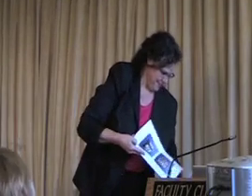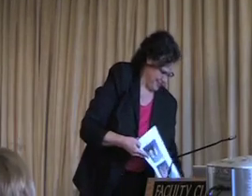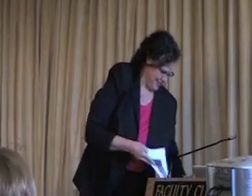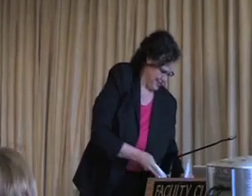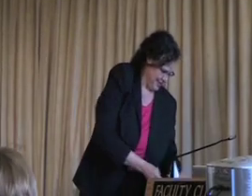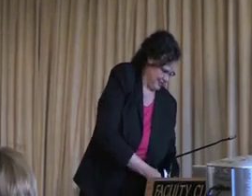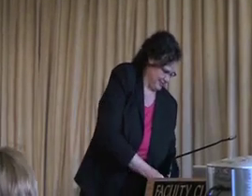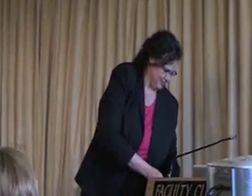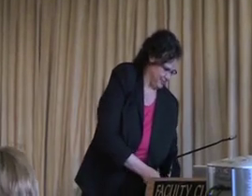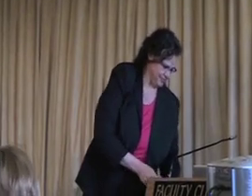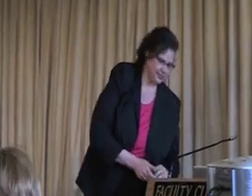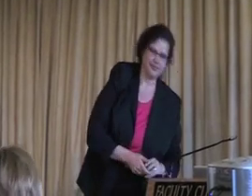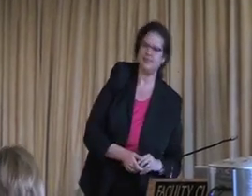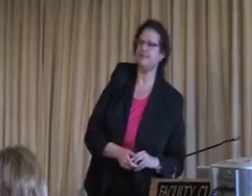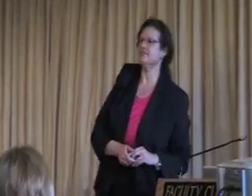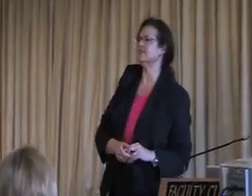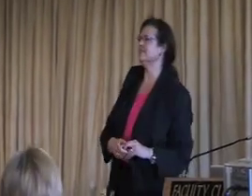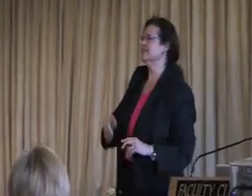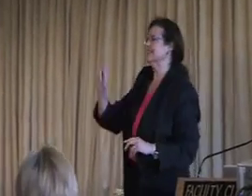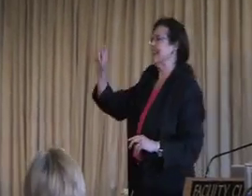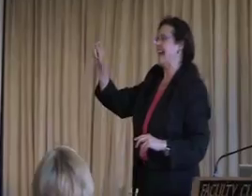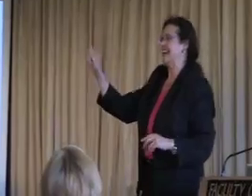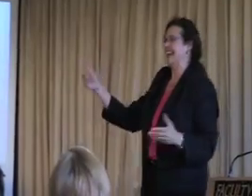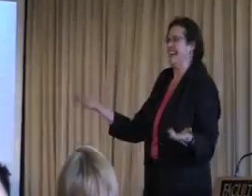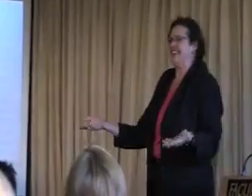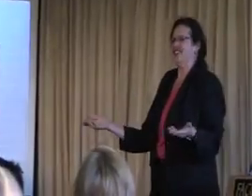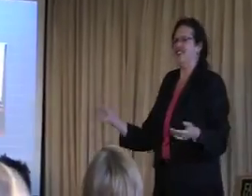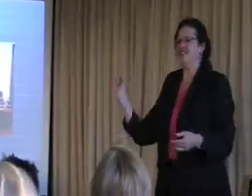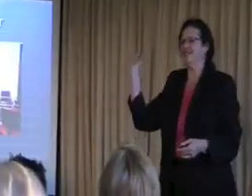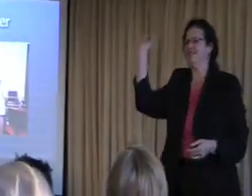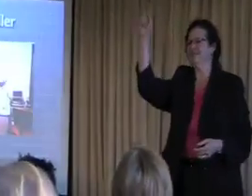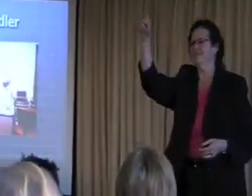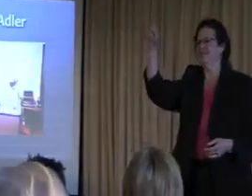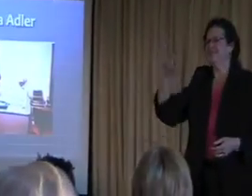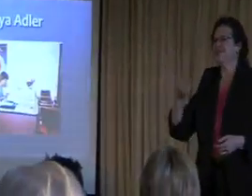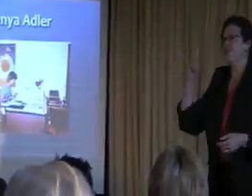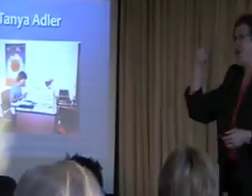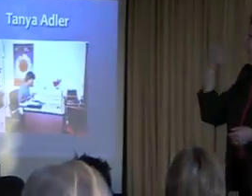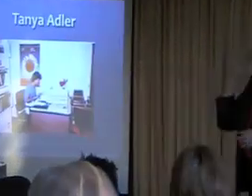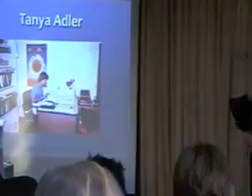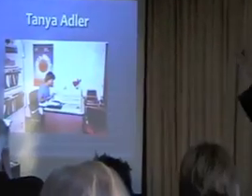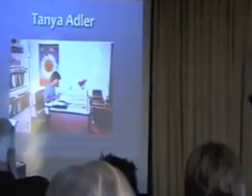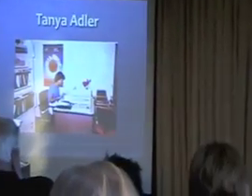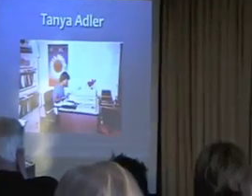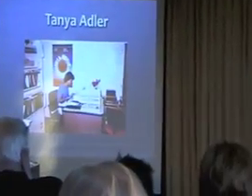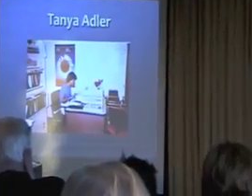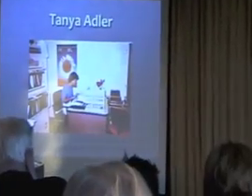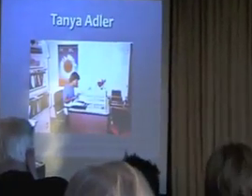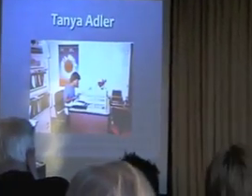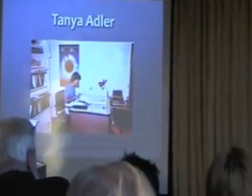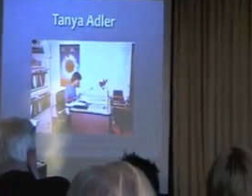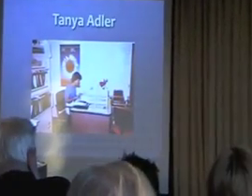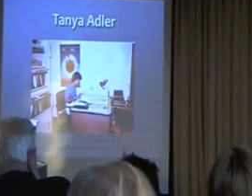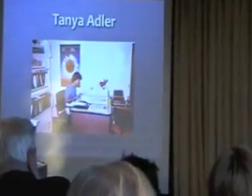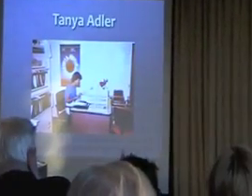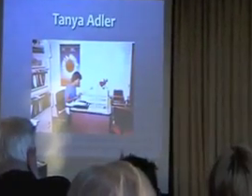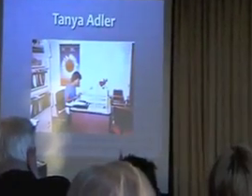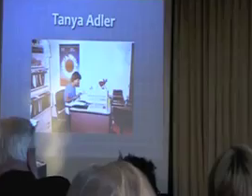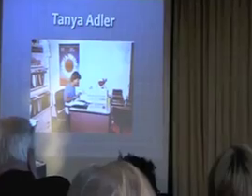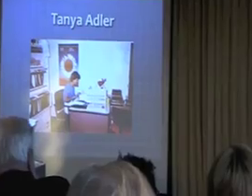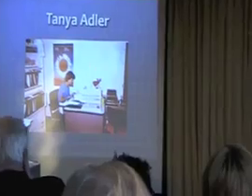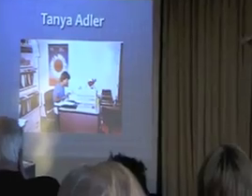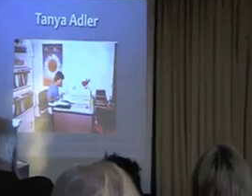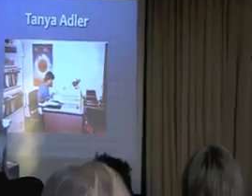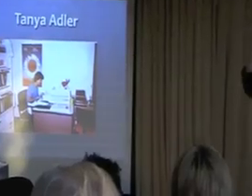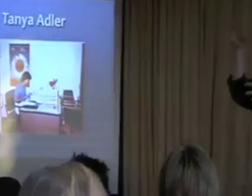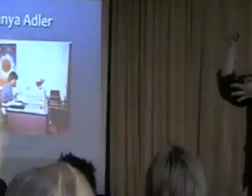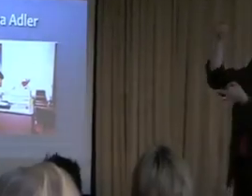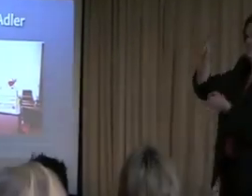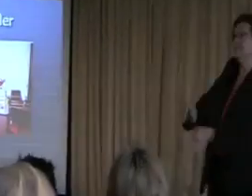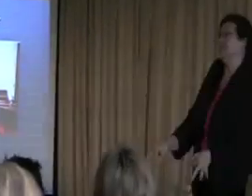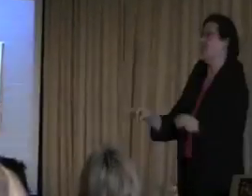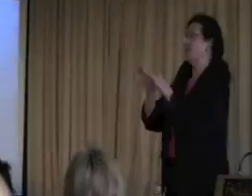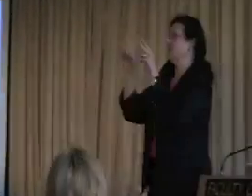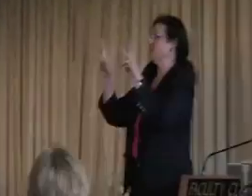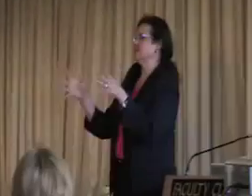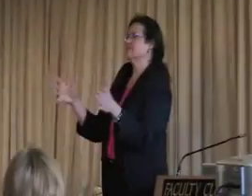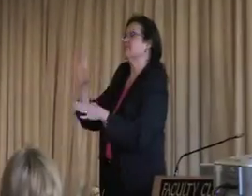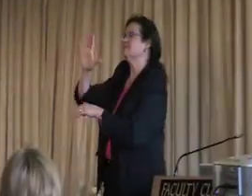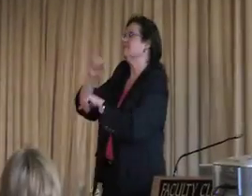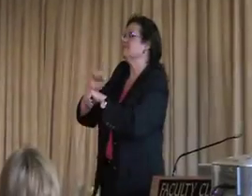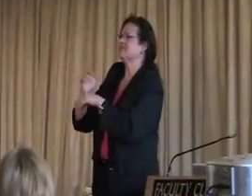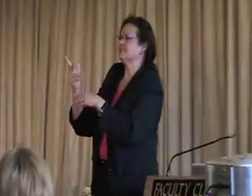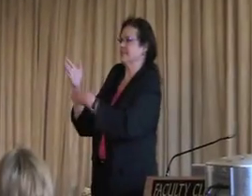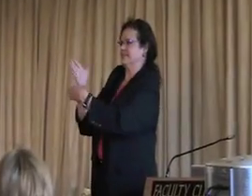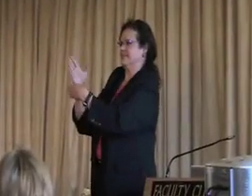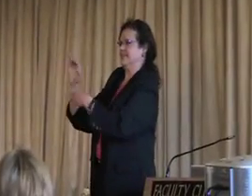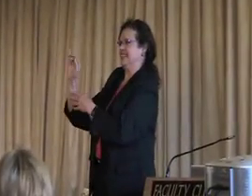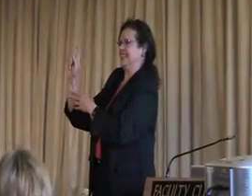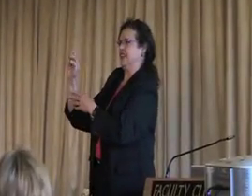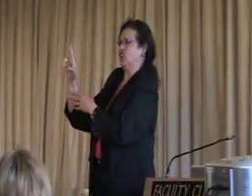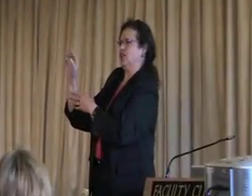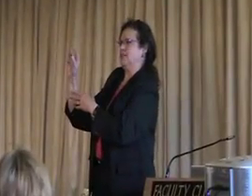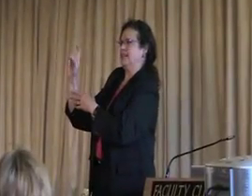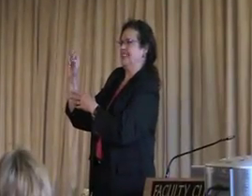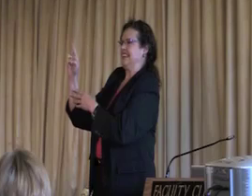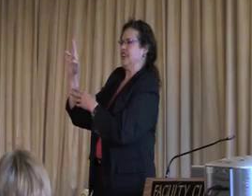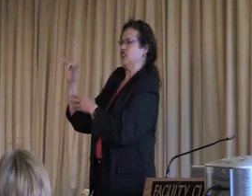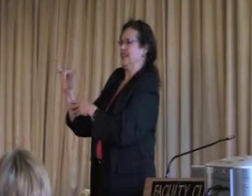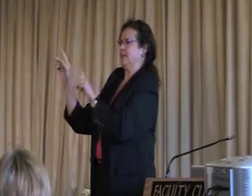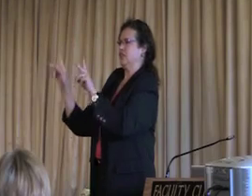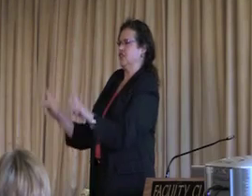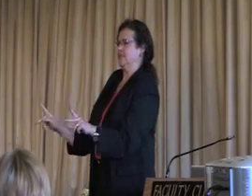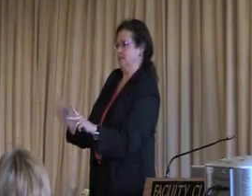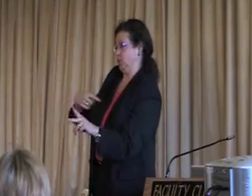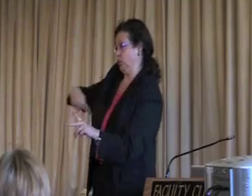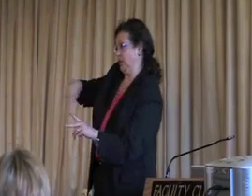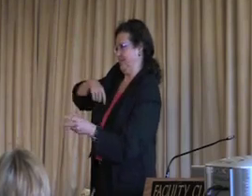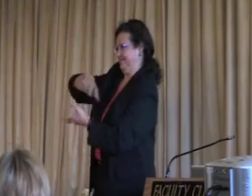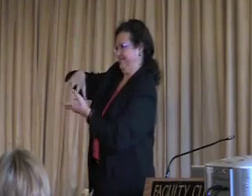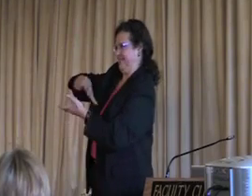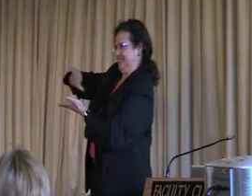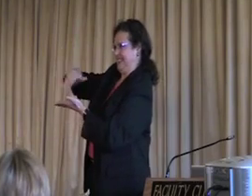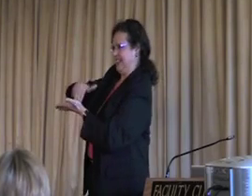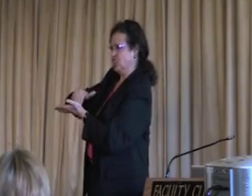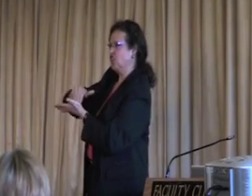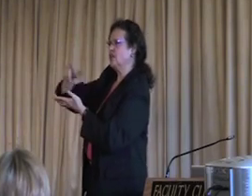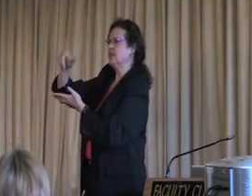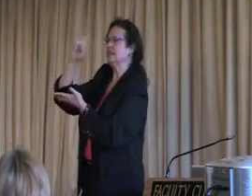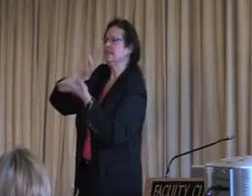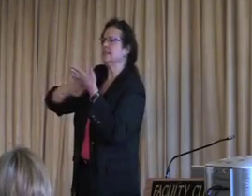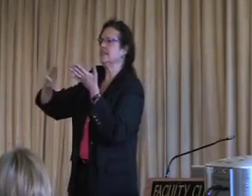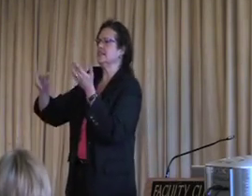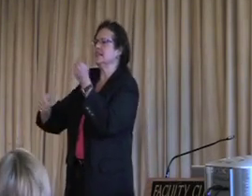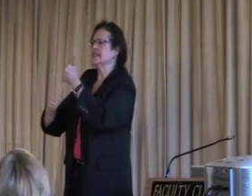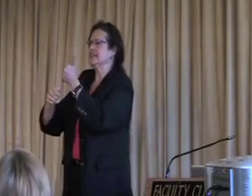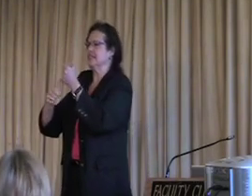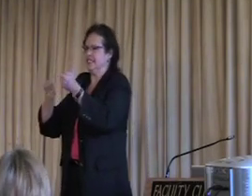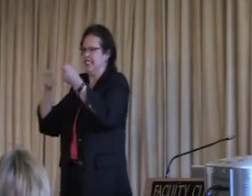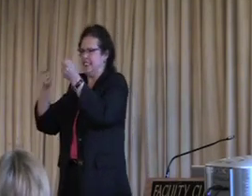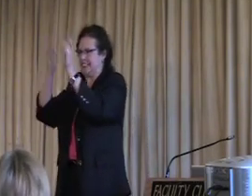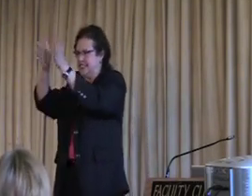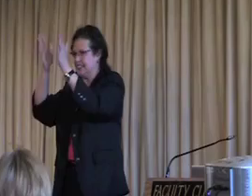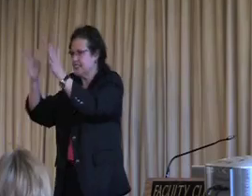in Canada. Tanya Adler, she is here with us tonight. Tanya I consider as an intermediary.